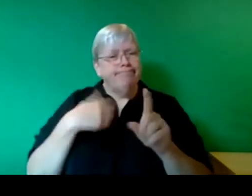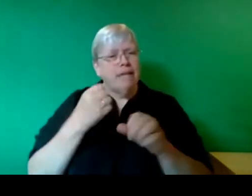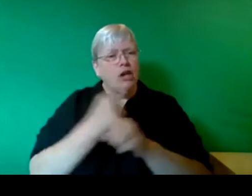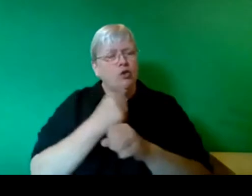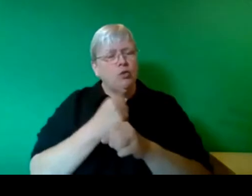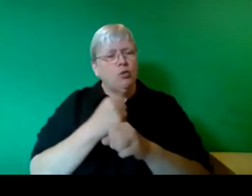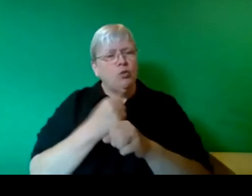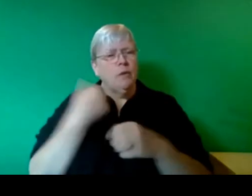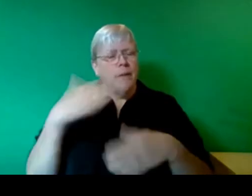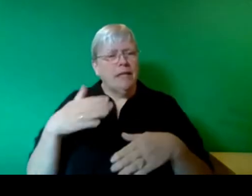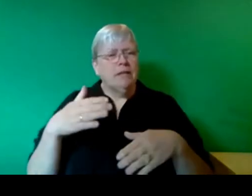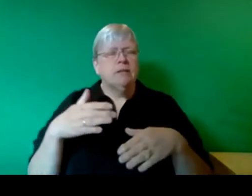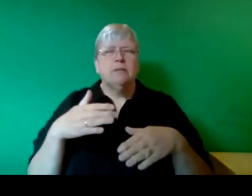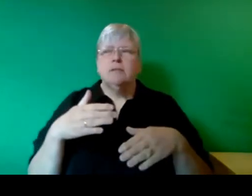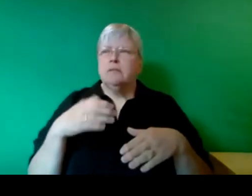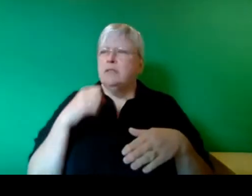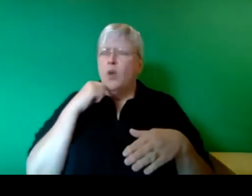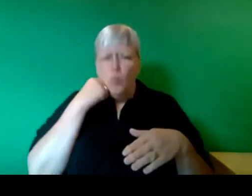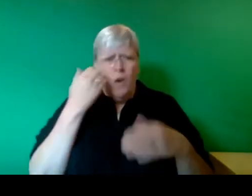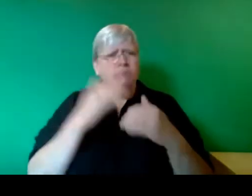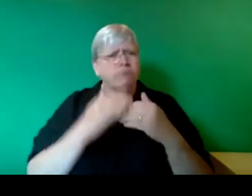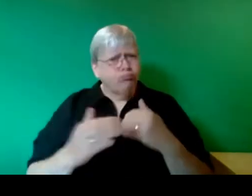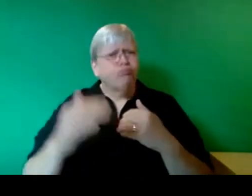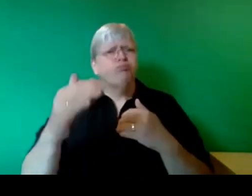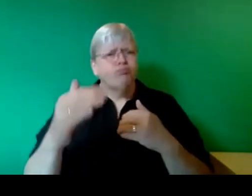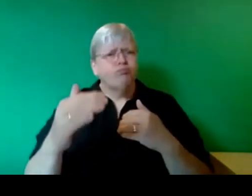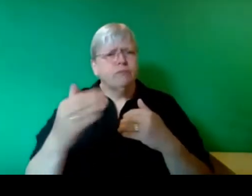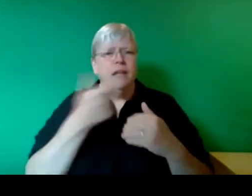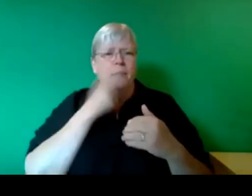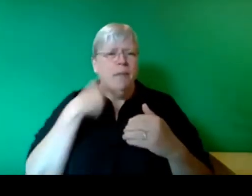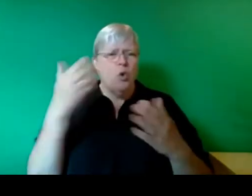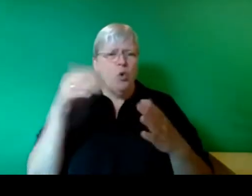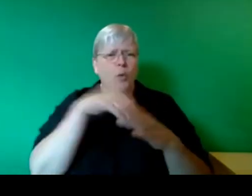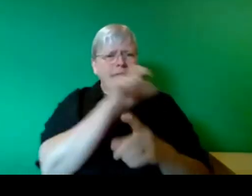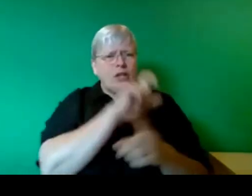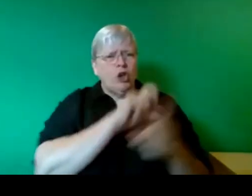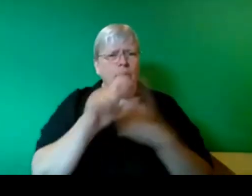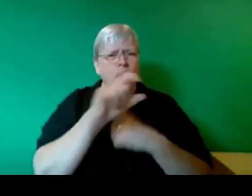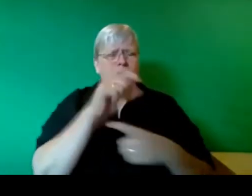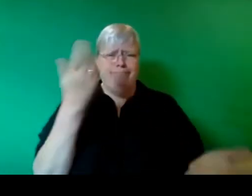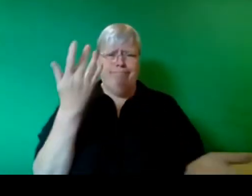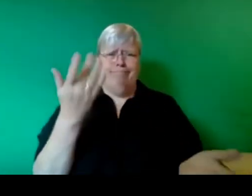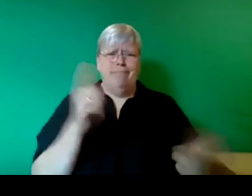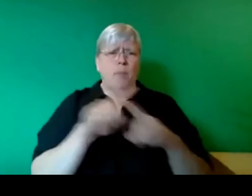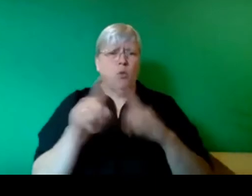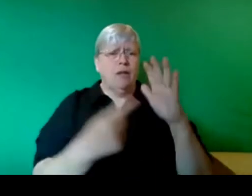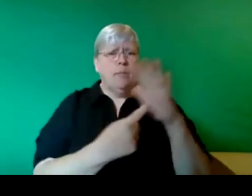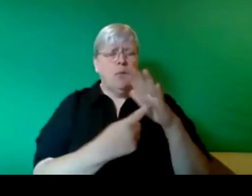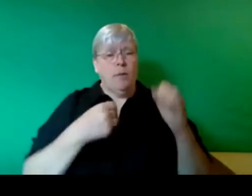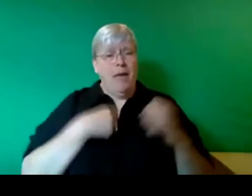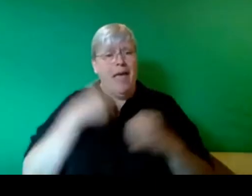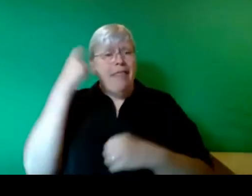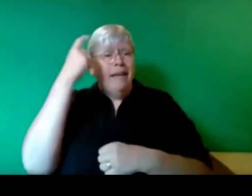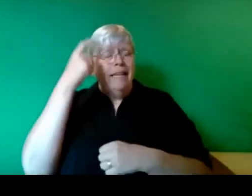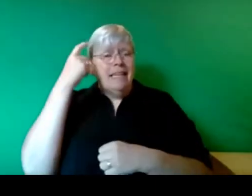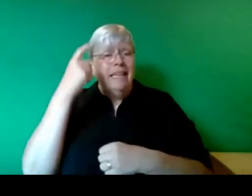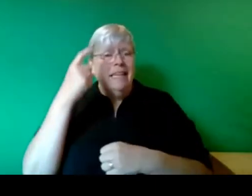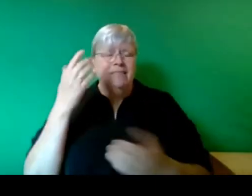always willing to have people in communities at the centre of that thinking , or me that's absolutely what is you know part of being an environmentalist should be if we're ever going